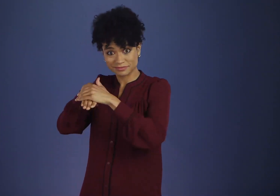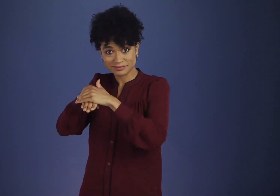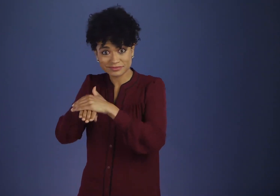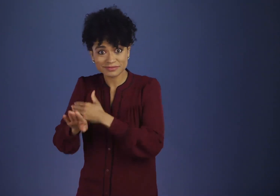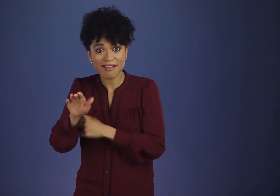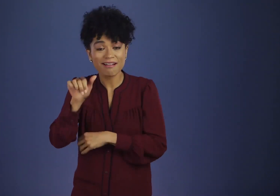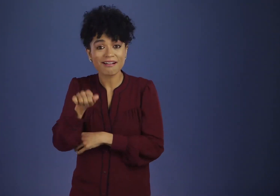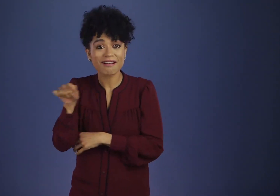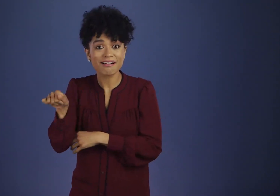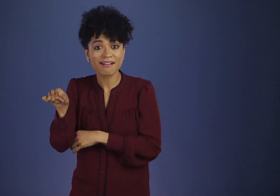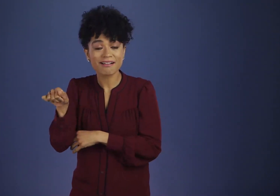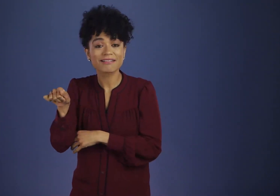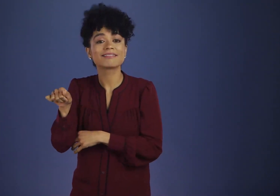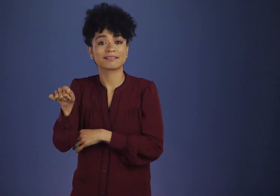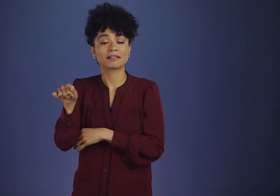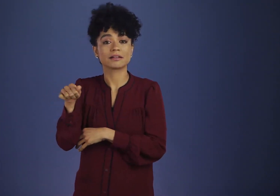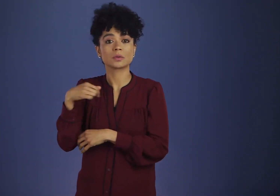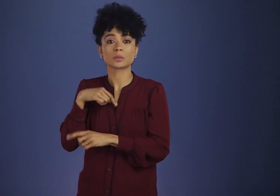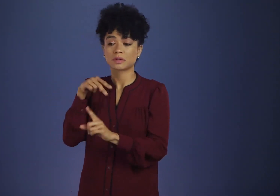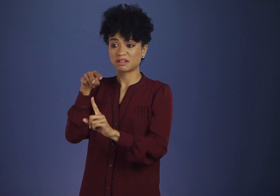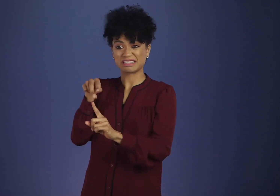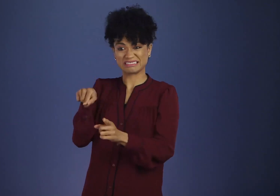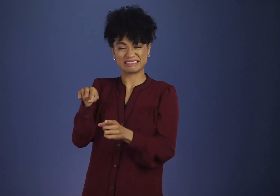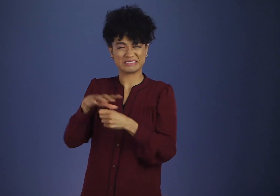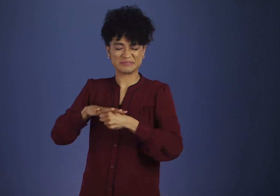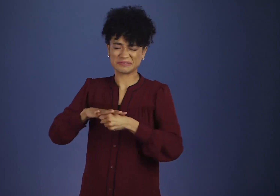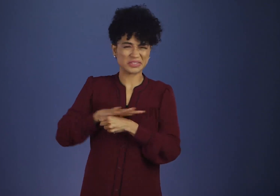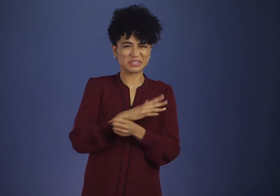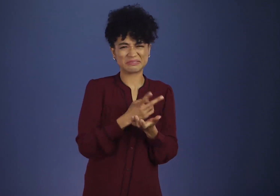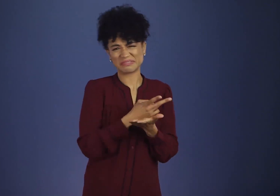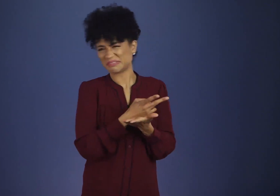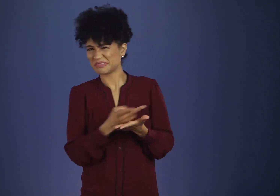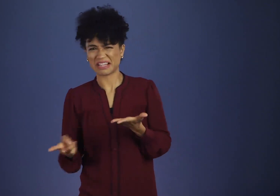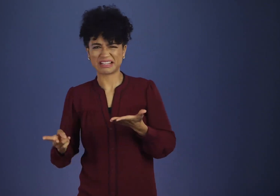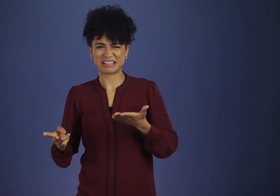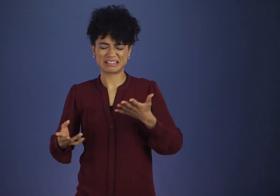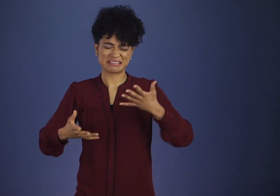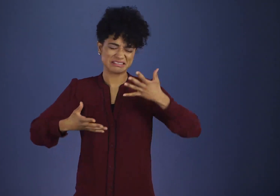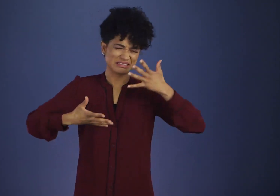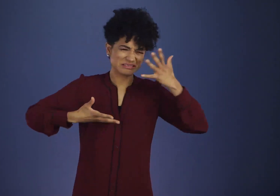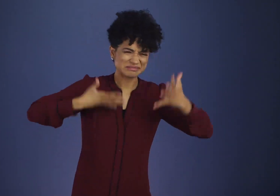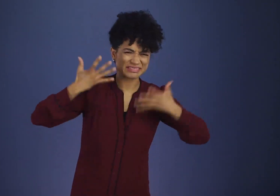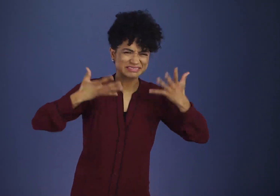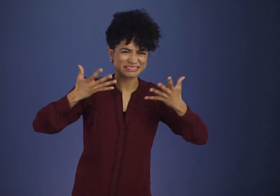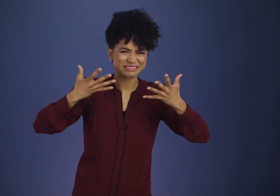But upon entering A.A. we soon take quite another view of this absolute humiliation.